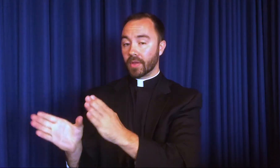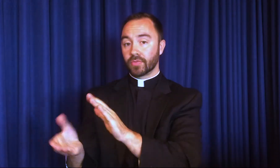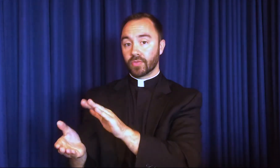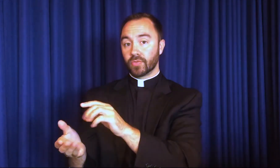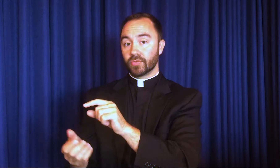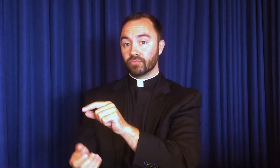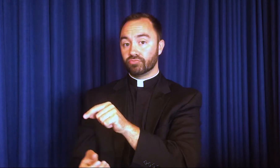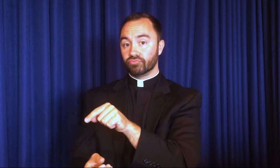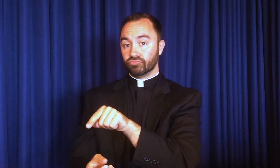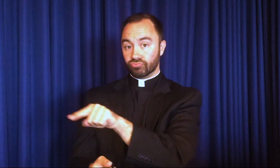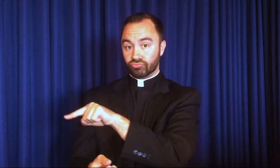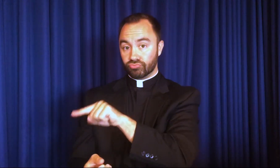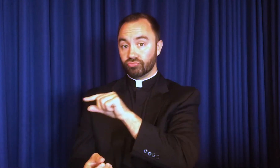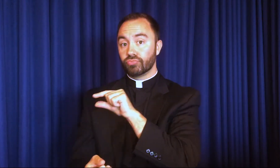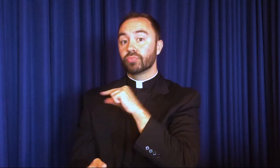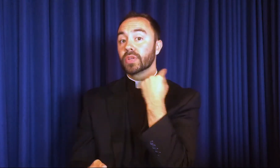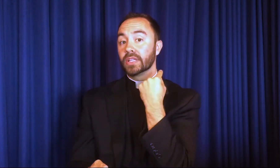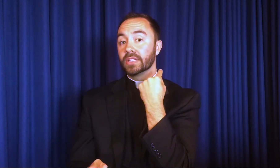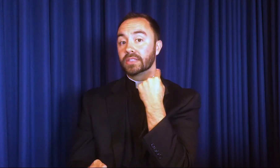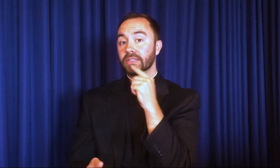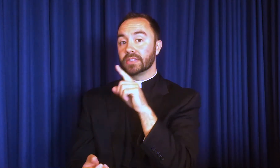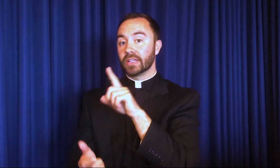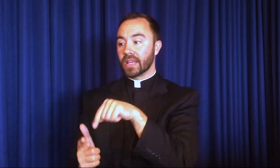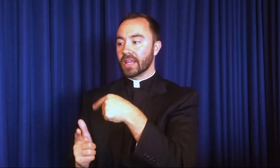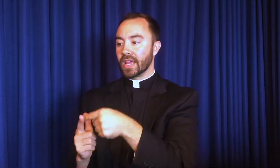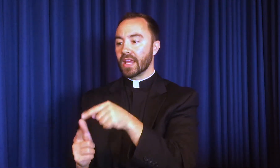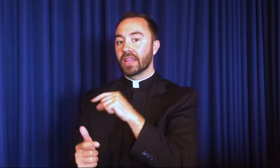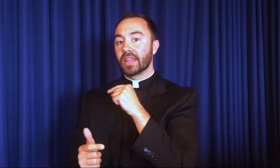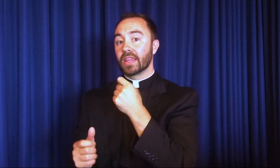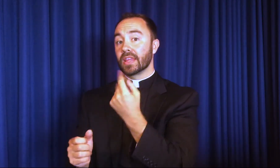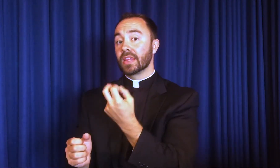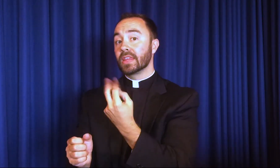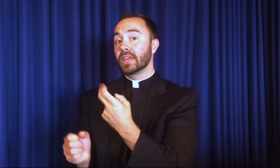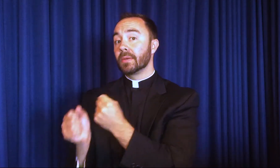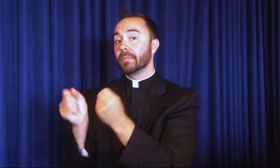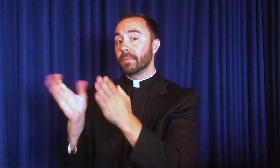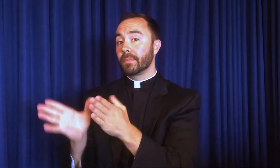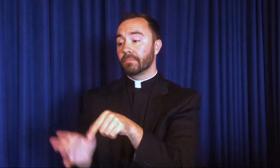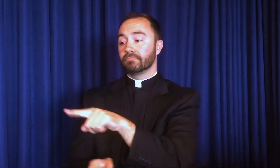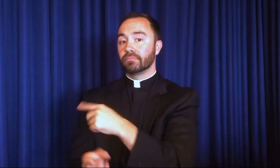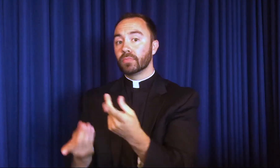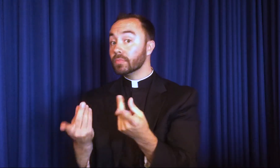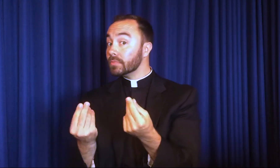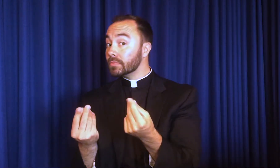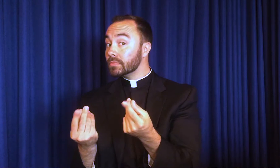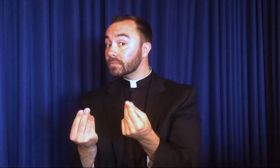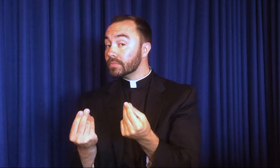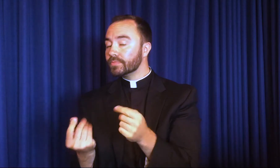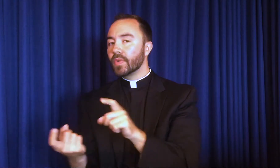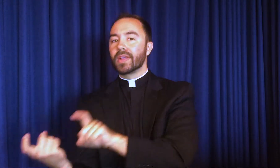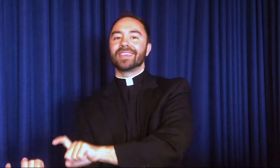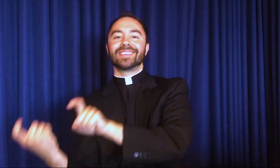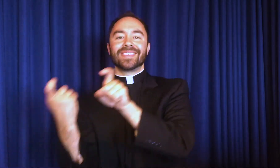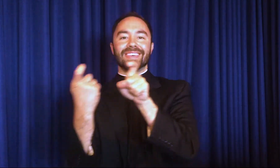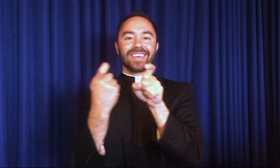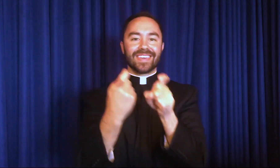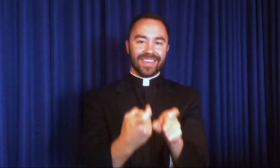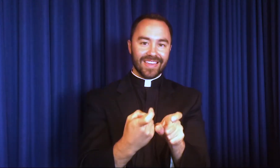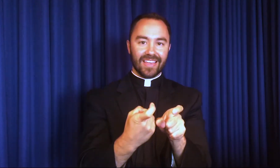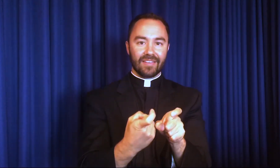and by that what I mean is that Christ shared his priesthood with the Twelve